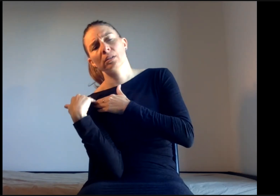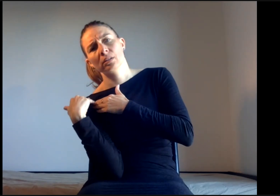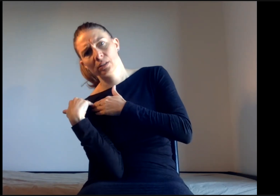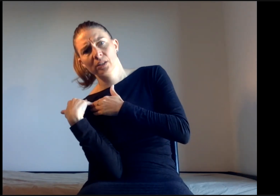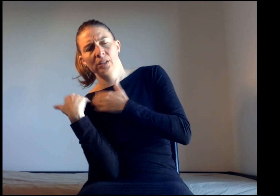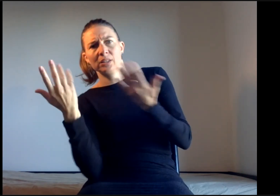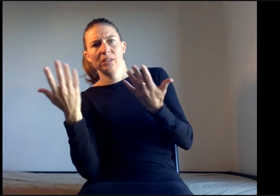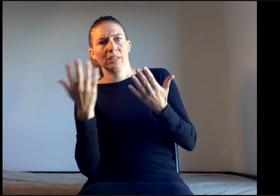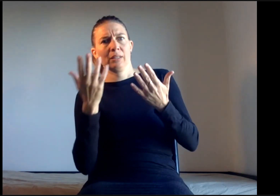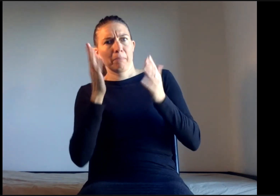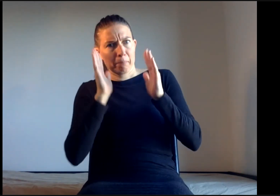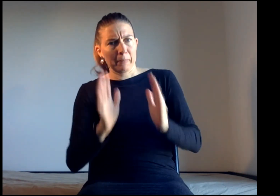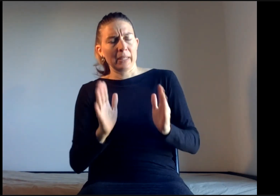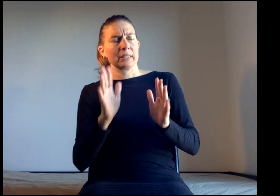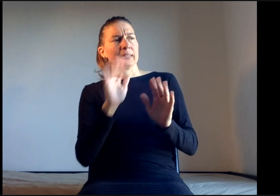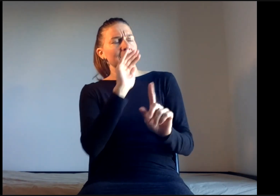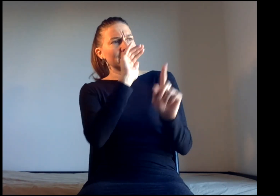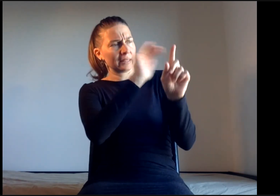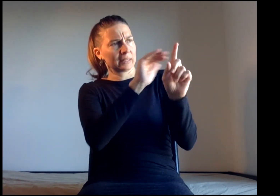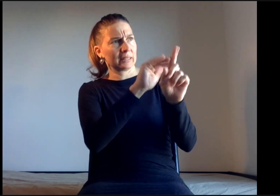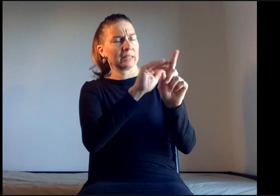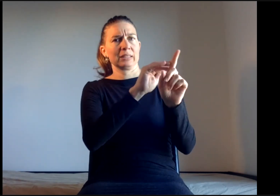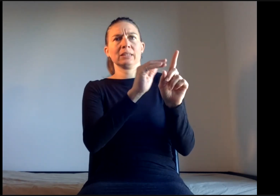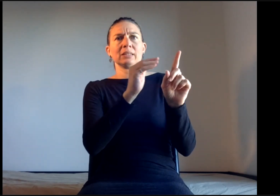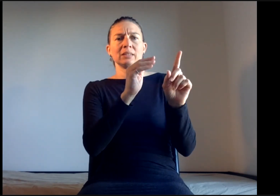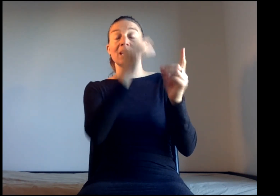there's absolutely no information about this.